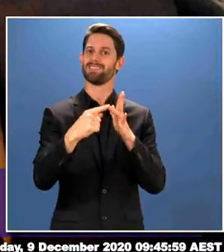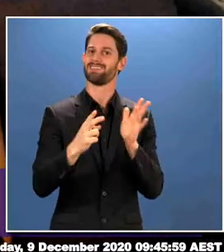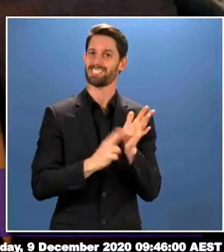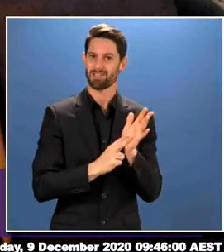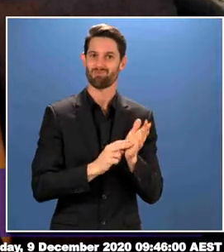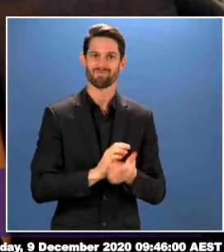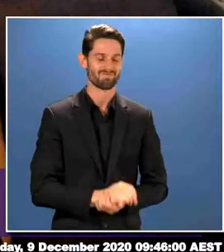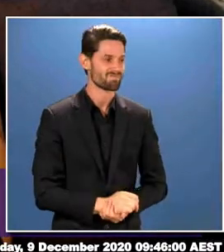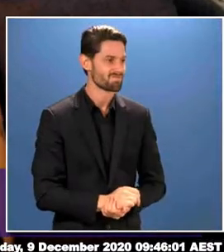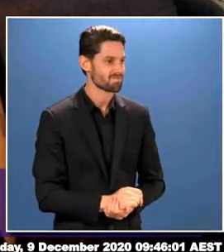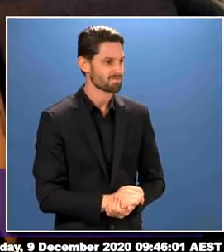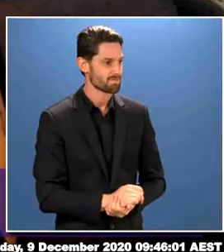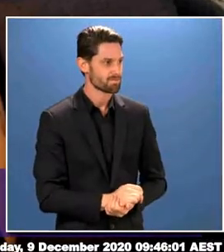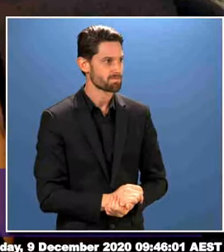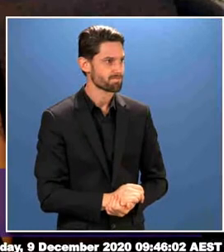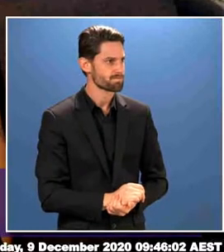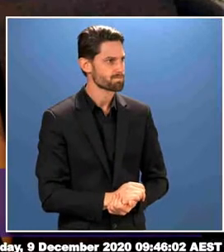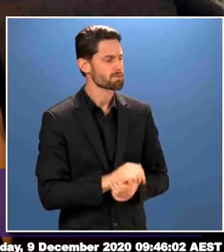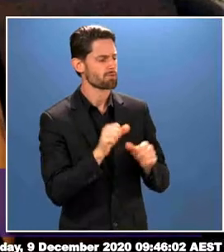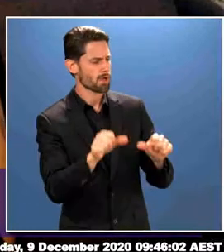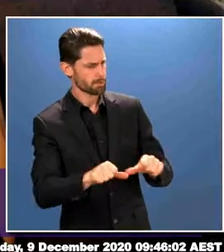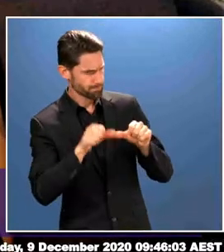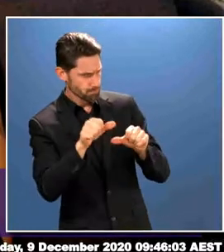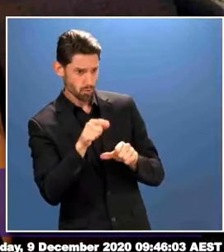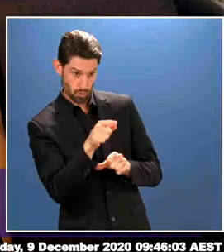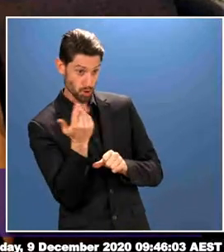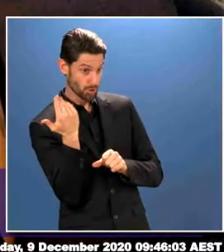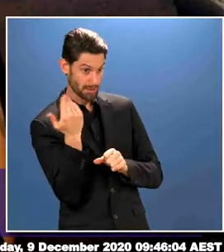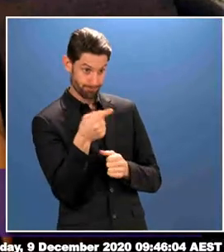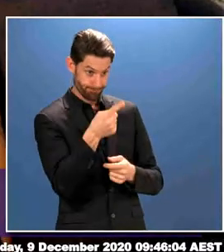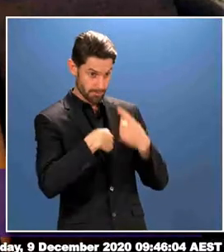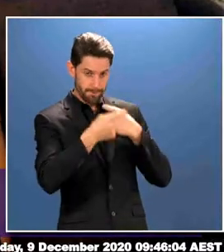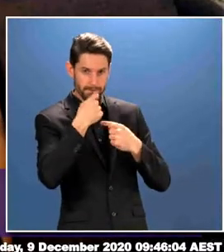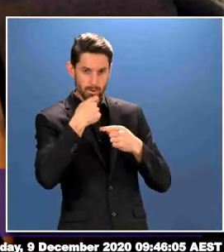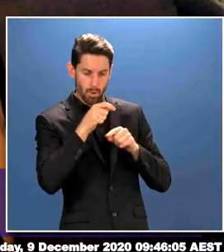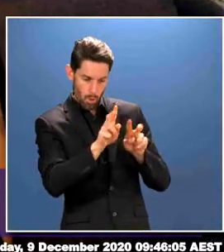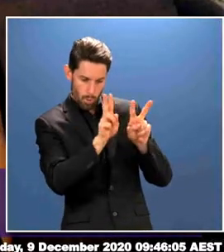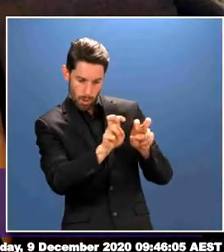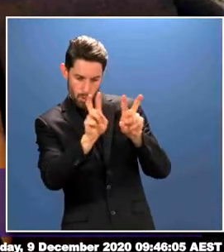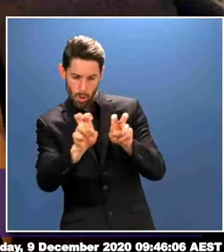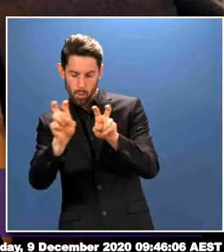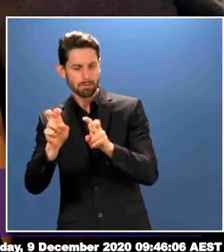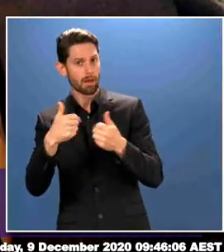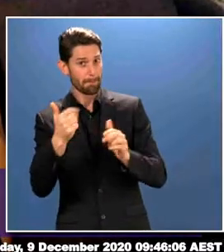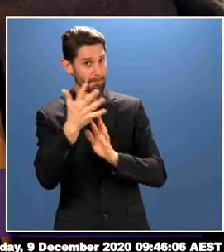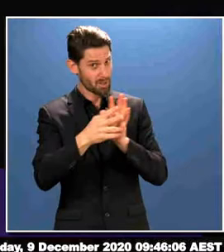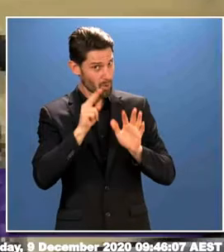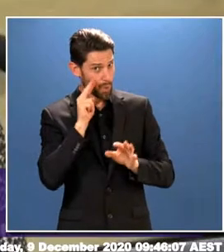Jess, drawing on some of those quotes that you've just provided us with, it sounds like the concept of having a job was an